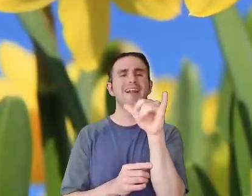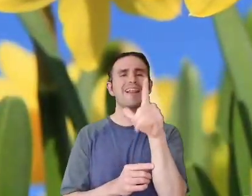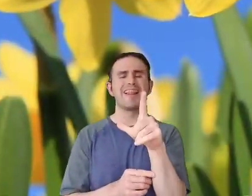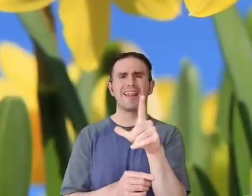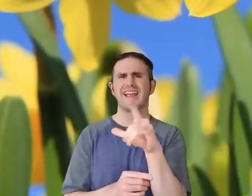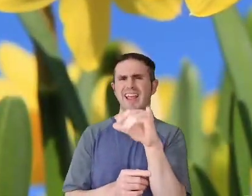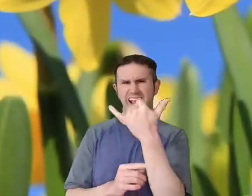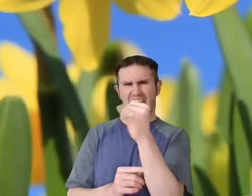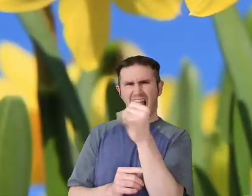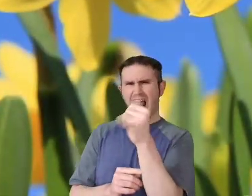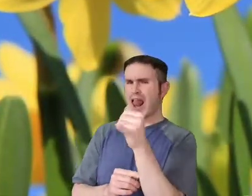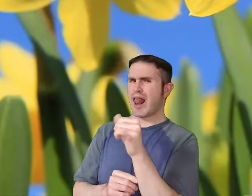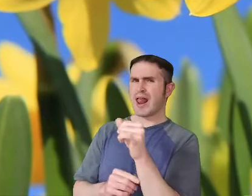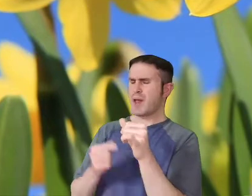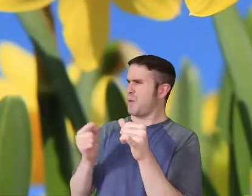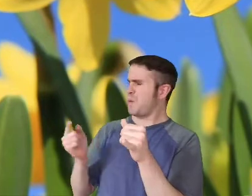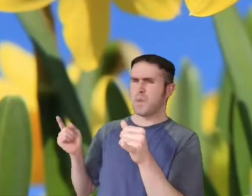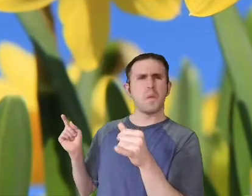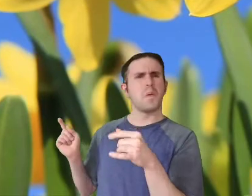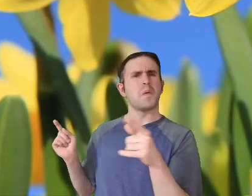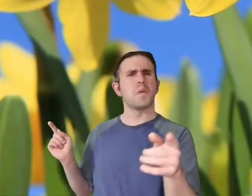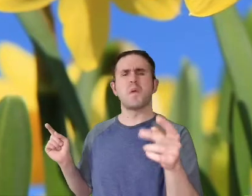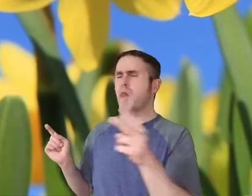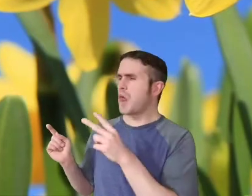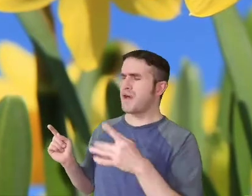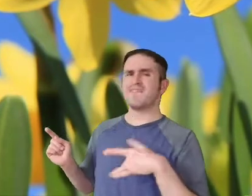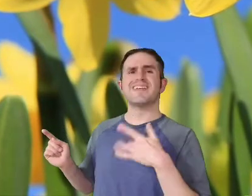When you see yellow, how does that tend to make you feel?